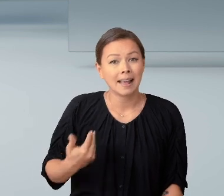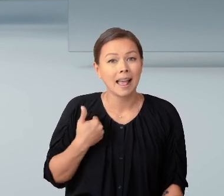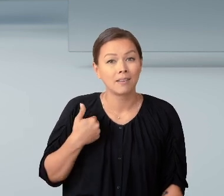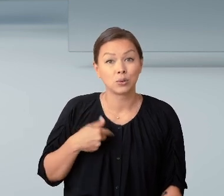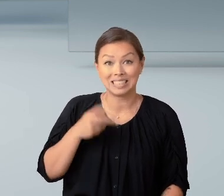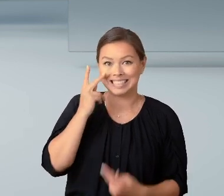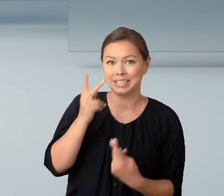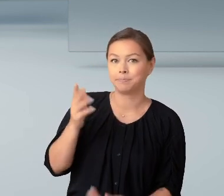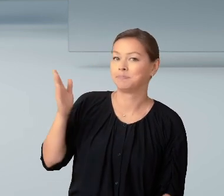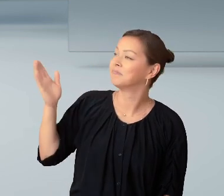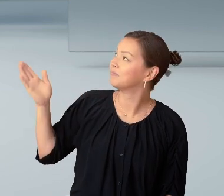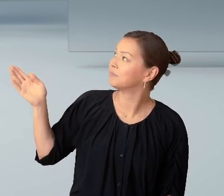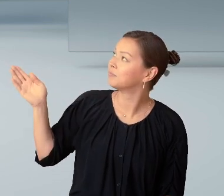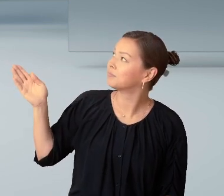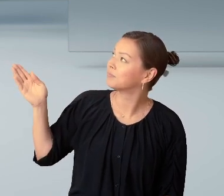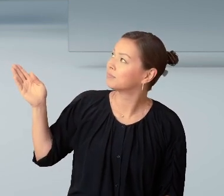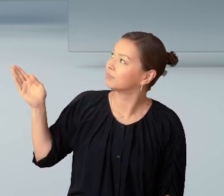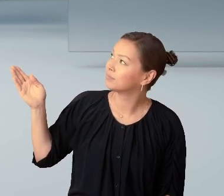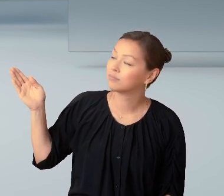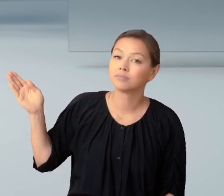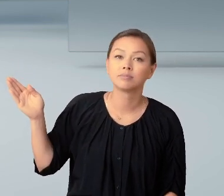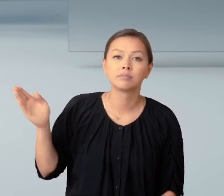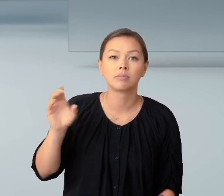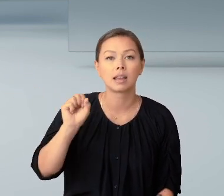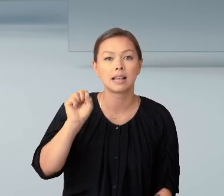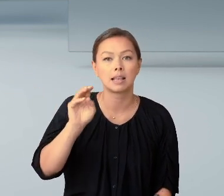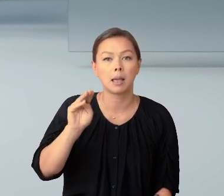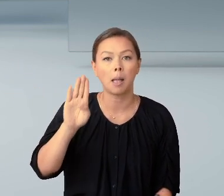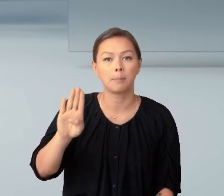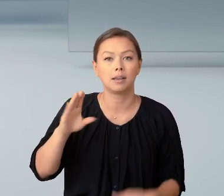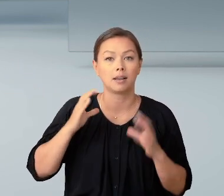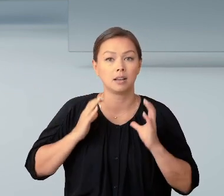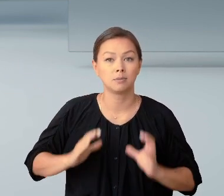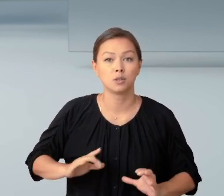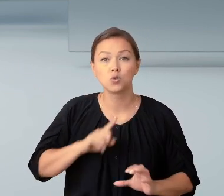right, as you can see on this slide. There are SMB customers